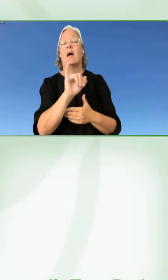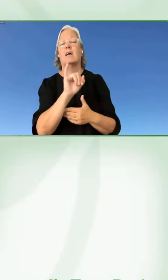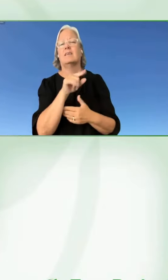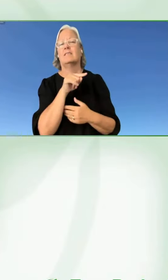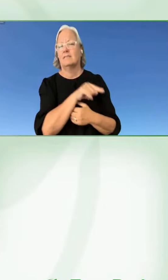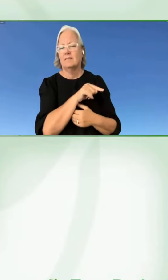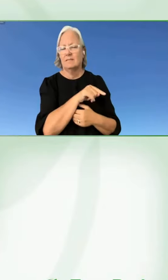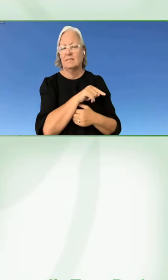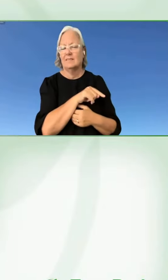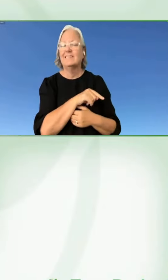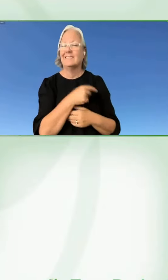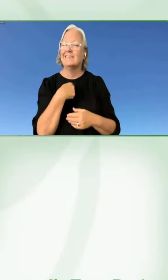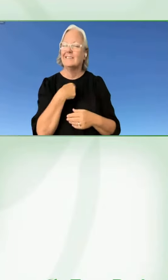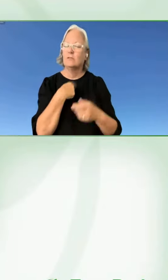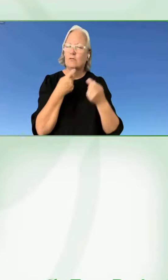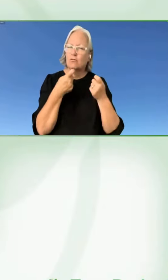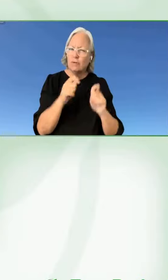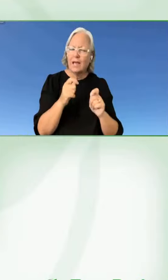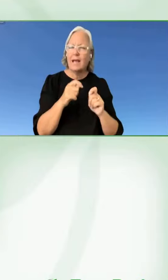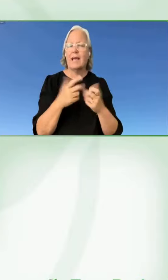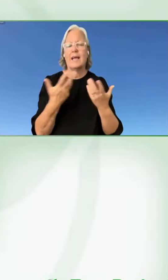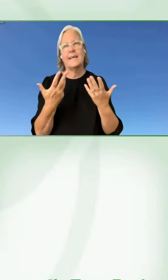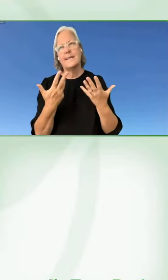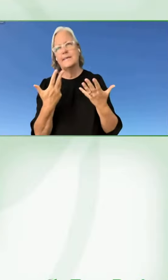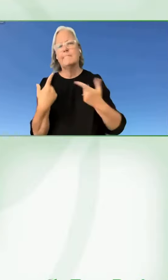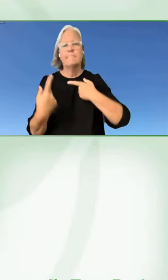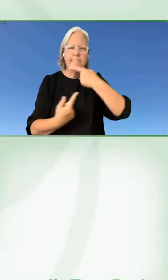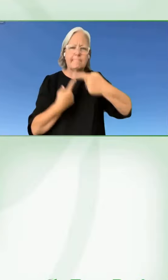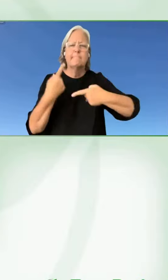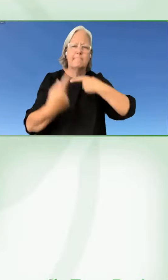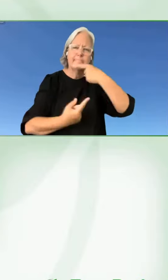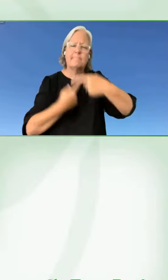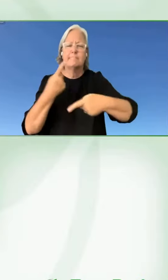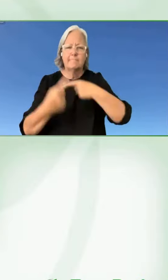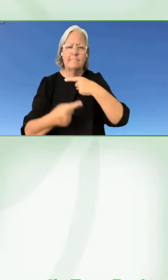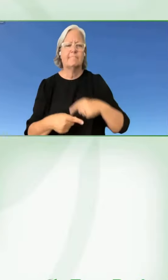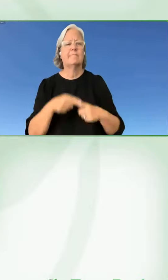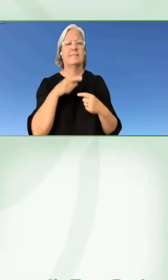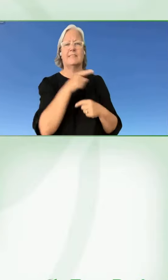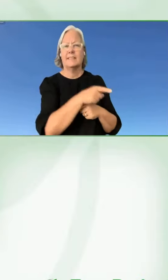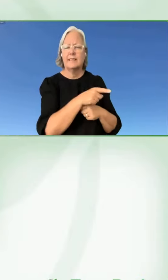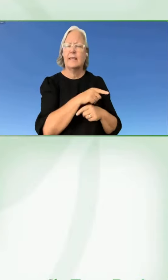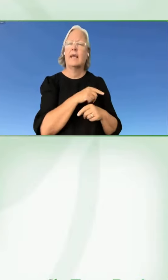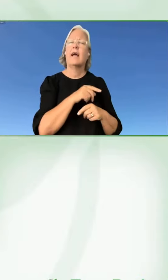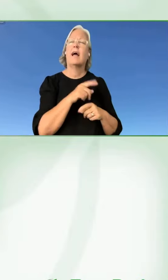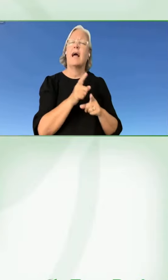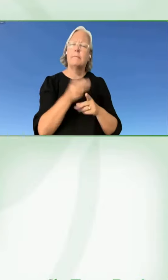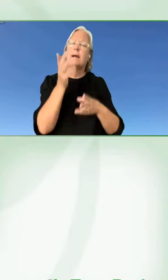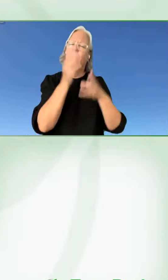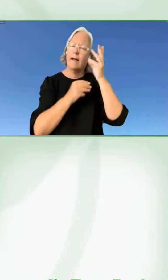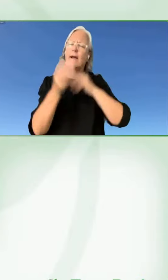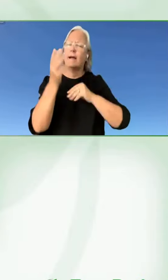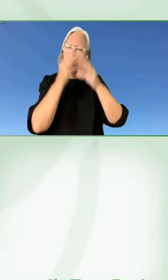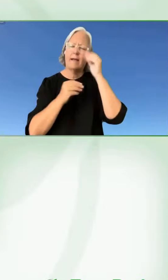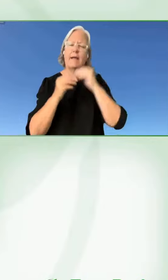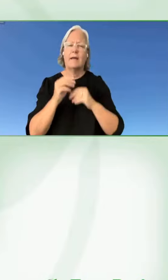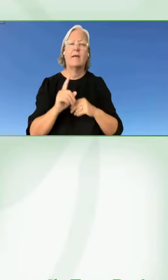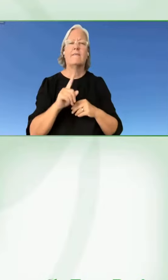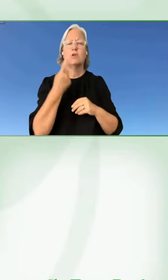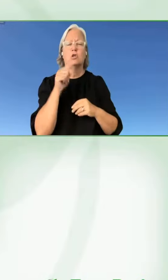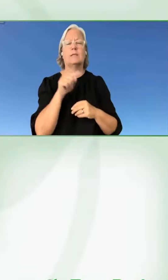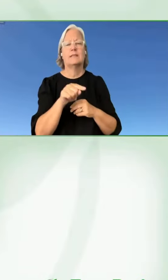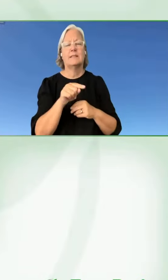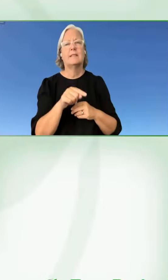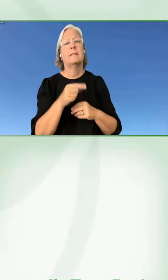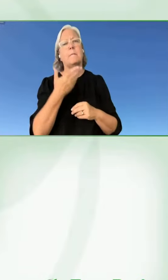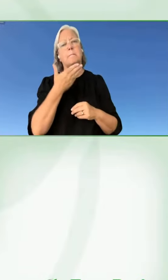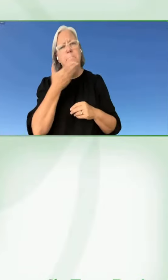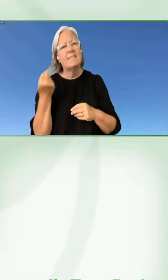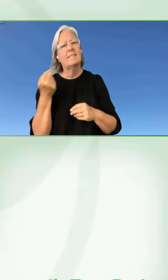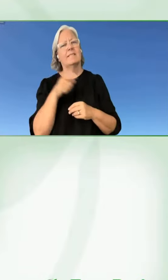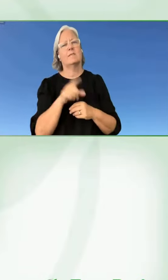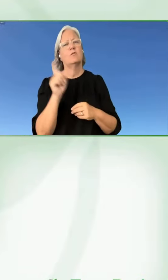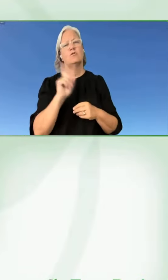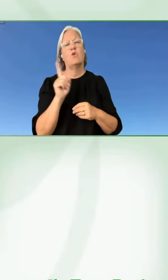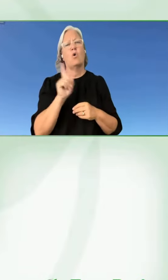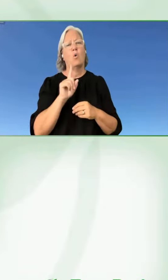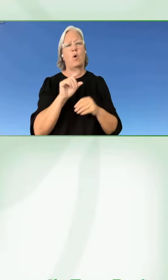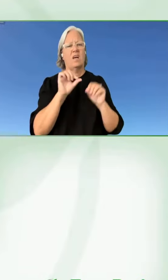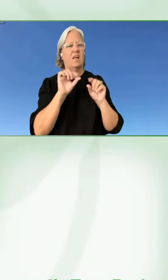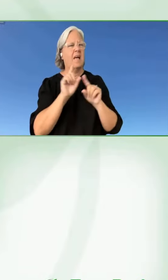We also have proprietary captioning and transcription framework which is AI assisted for videos.